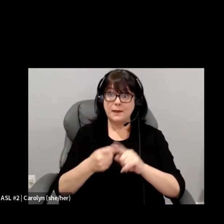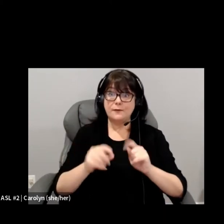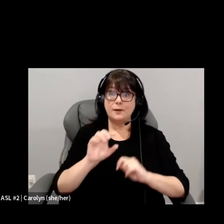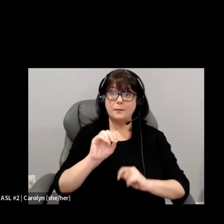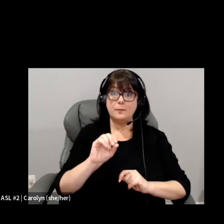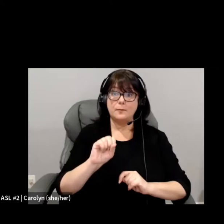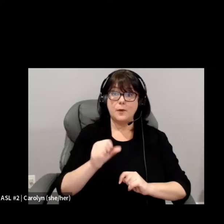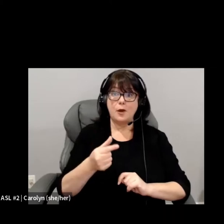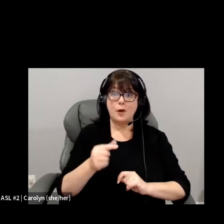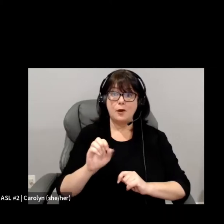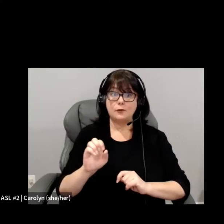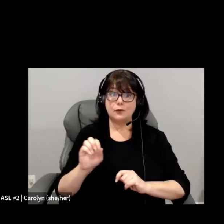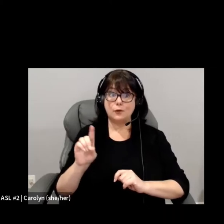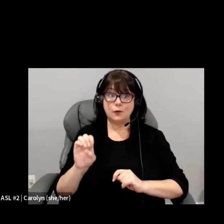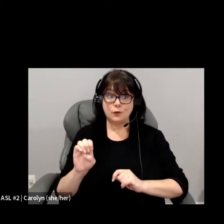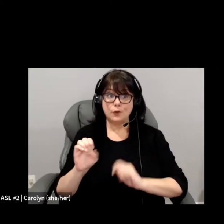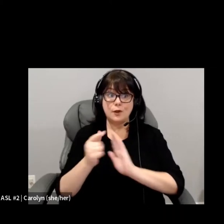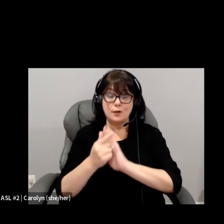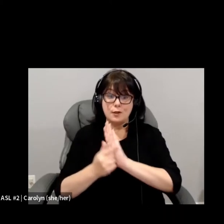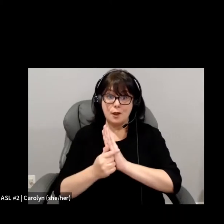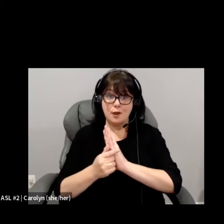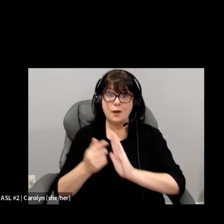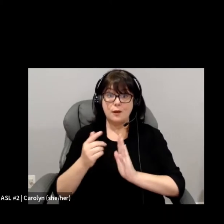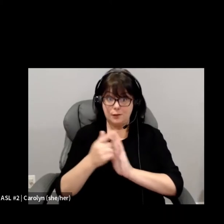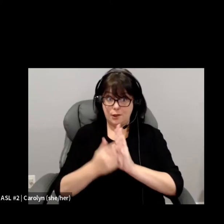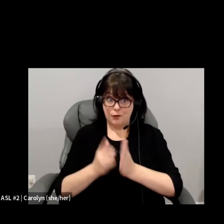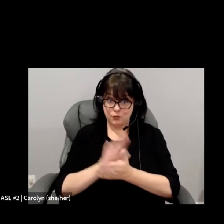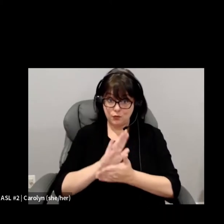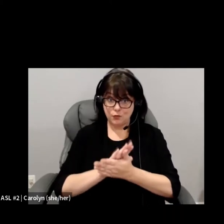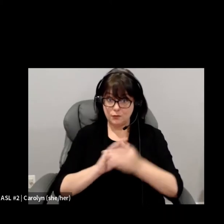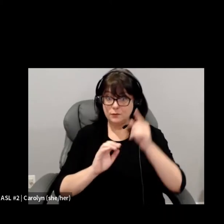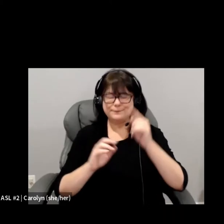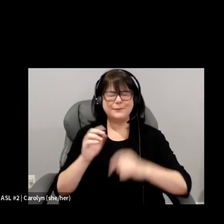THEY BREATHED LIFE BY CHALLENGING.